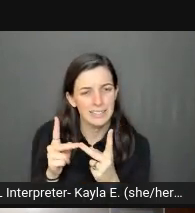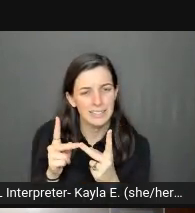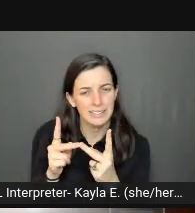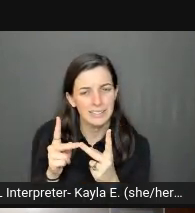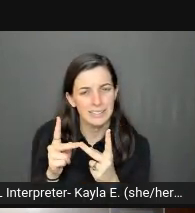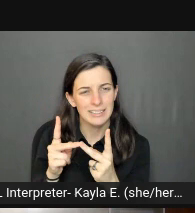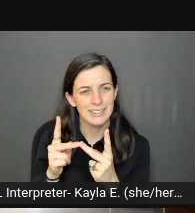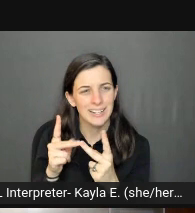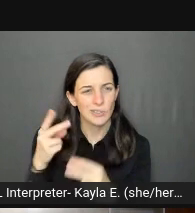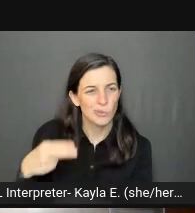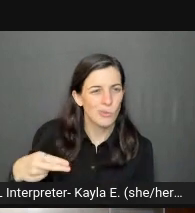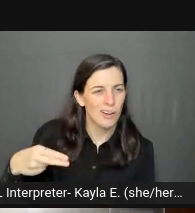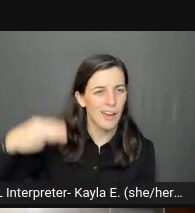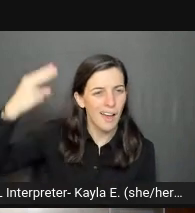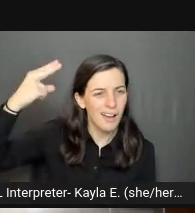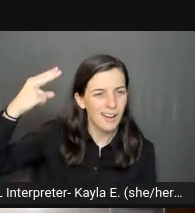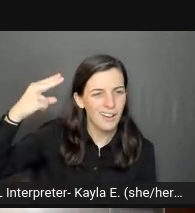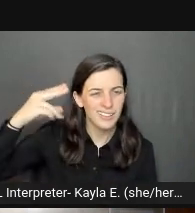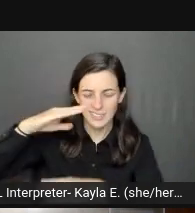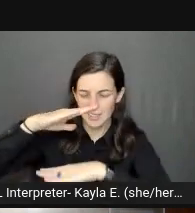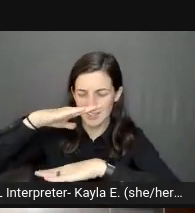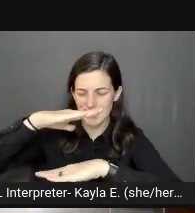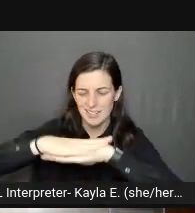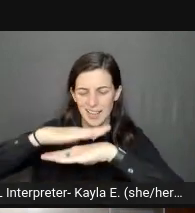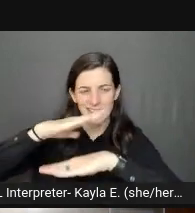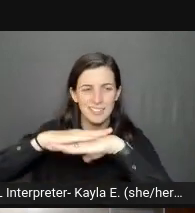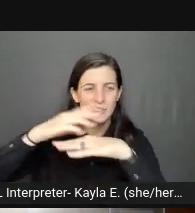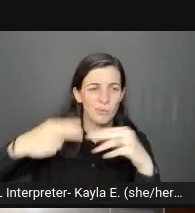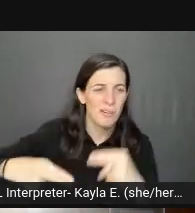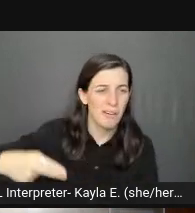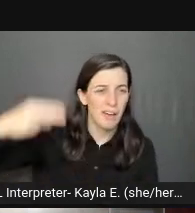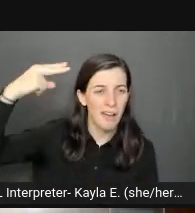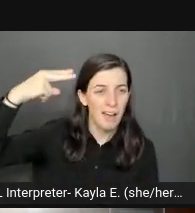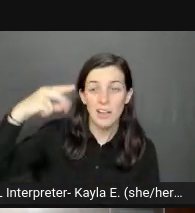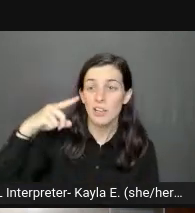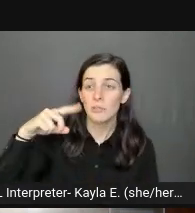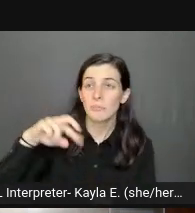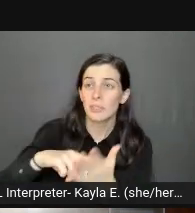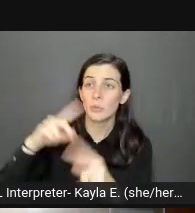The desk is set too high, so you cannot pay it, and you can't have it.